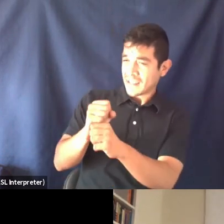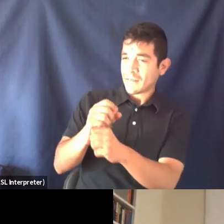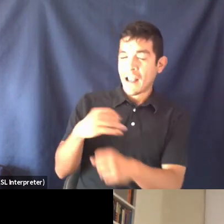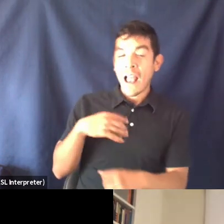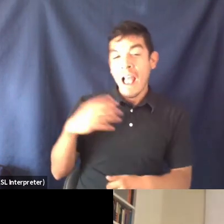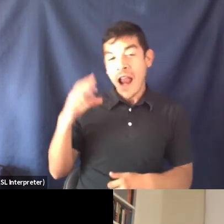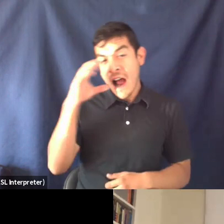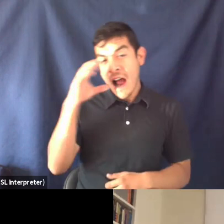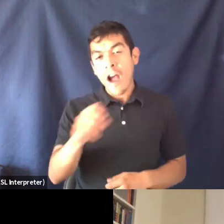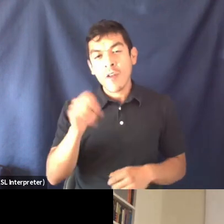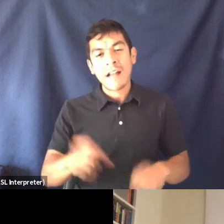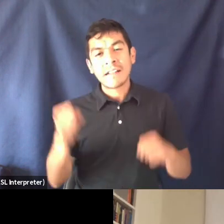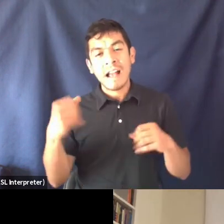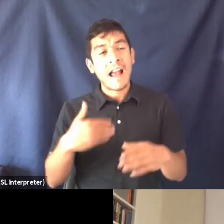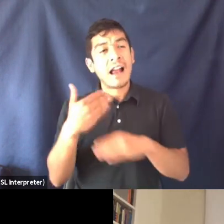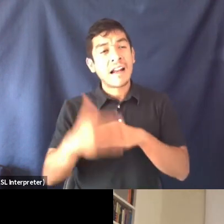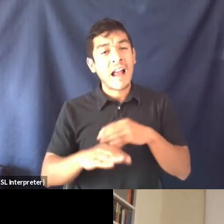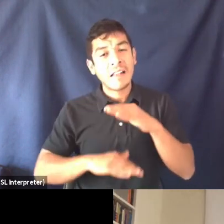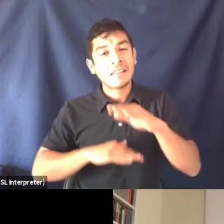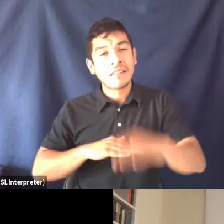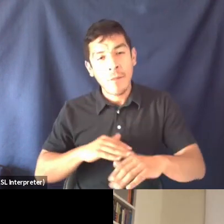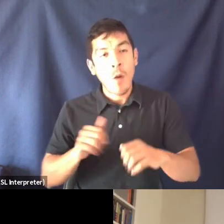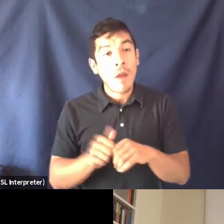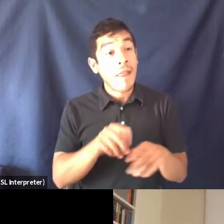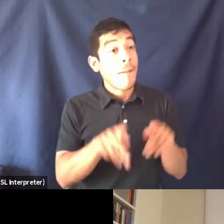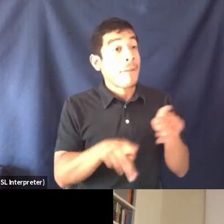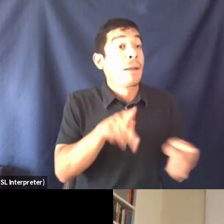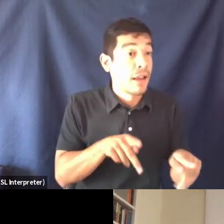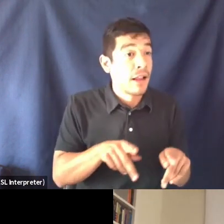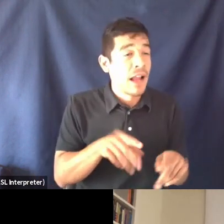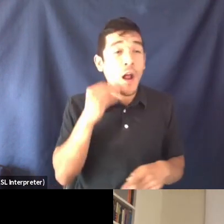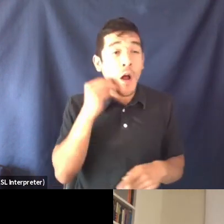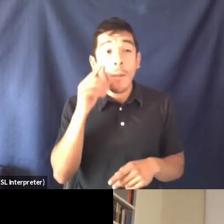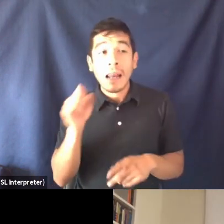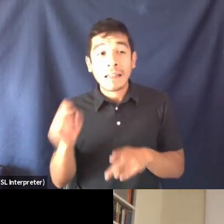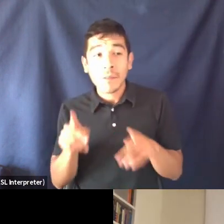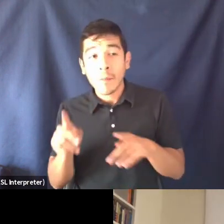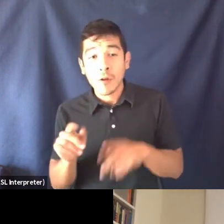and you know, it can be taken too. There's a lot of pondering that it makes me want to go back